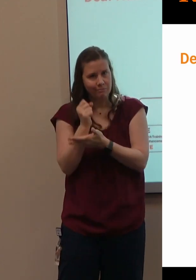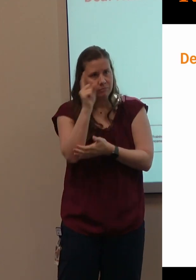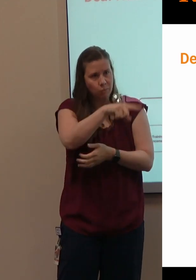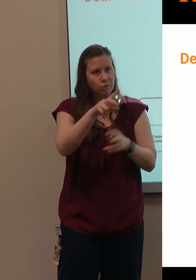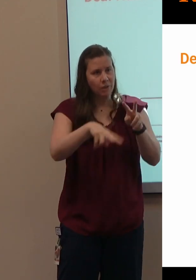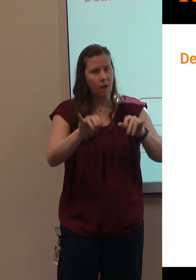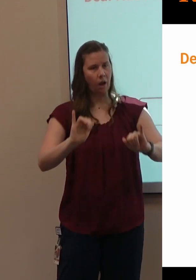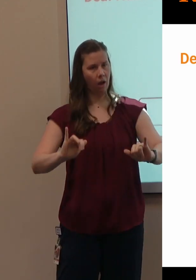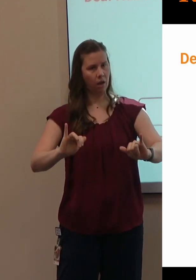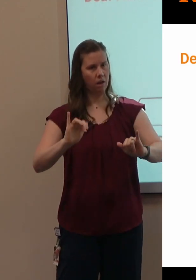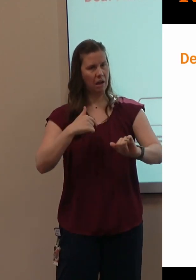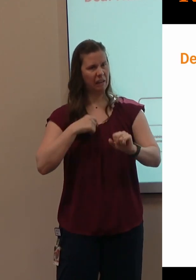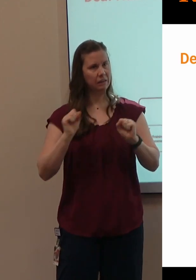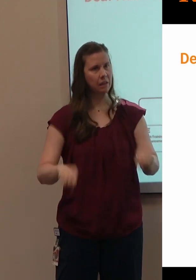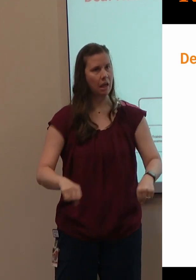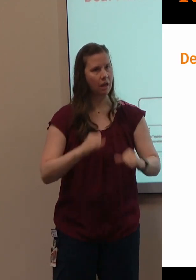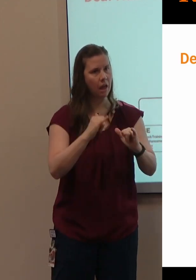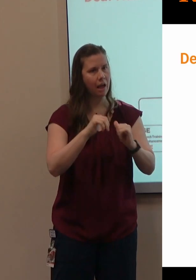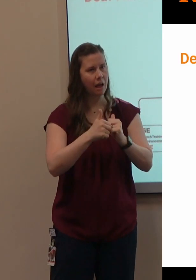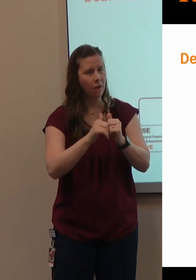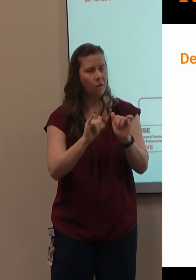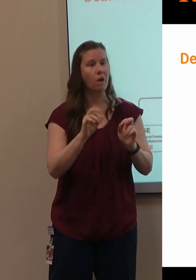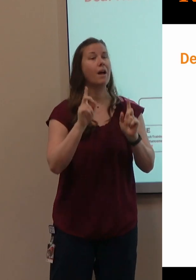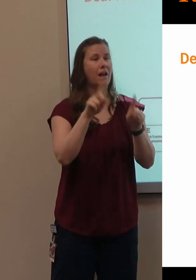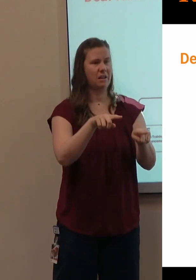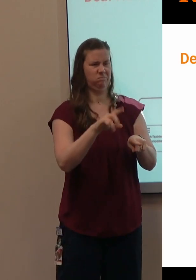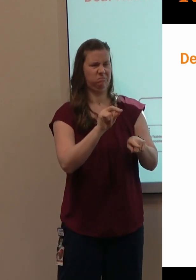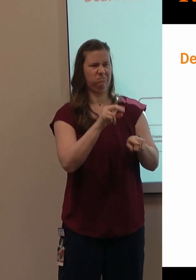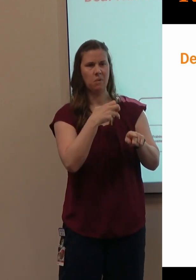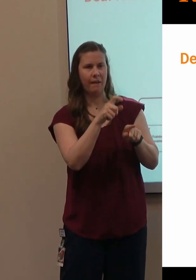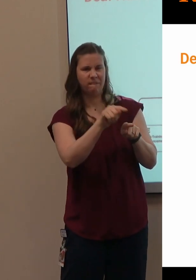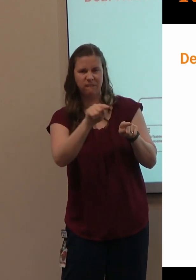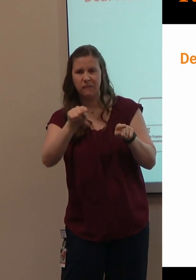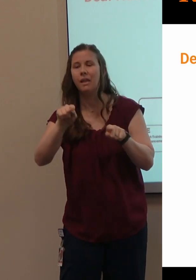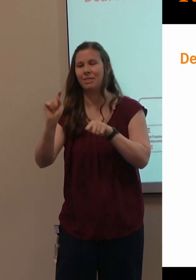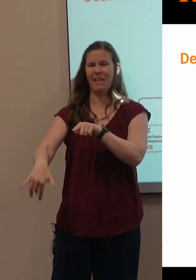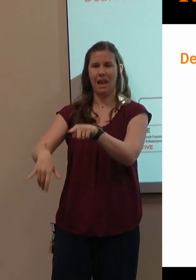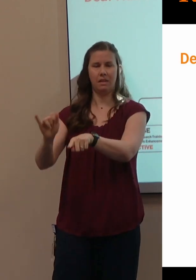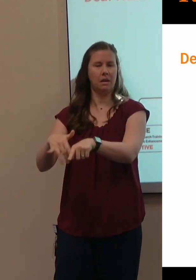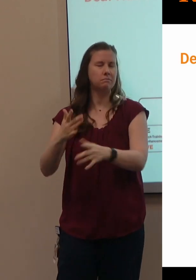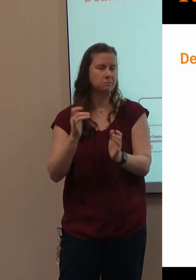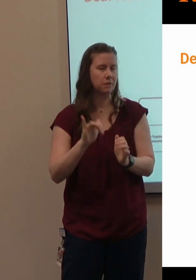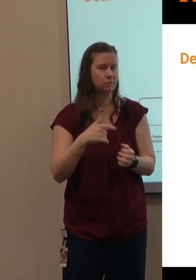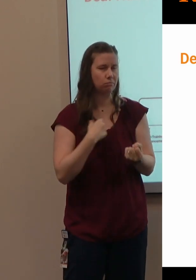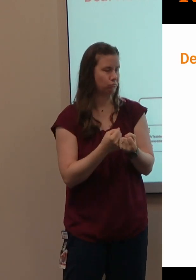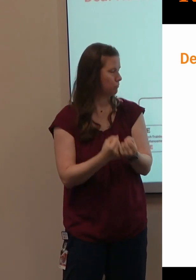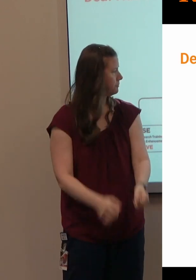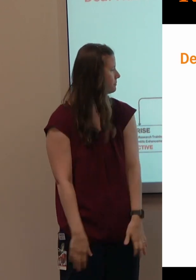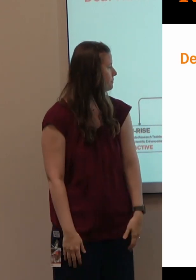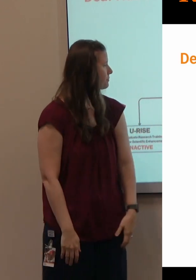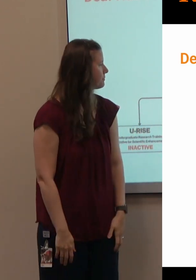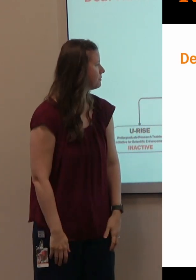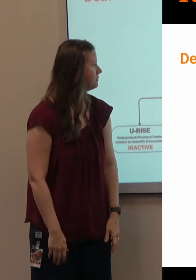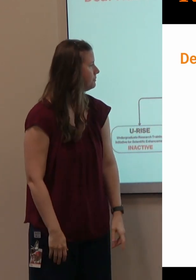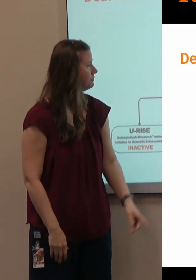We give them the opportunity to go and shadow professionals to see how they work in the real world. And if that's not their thing, then they have the